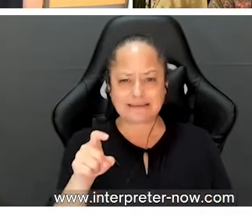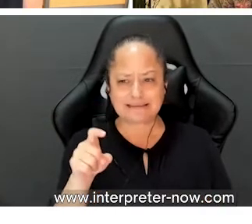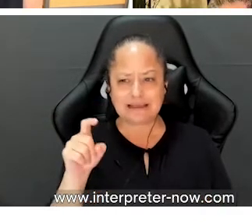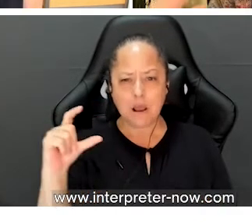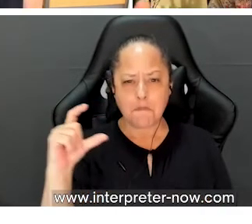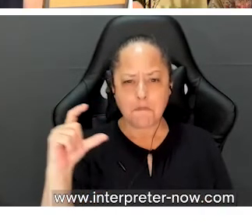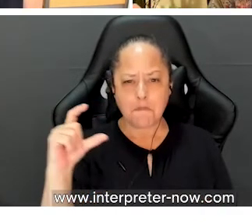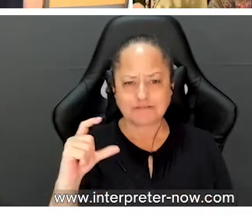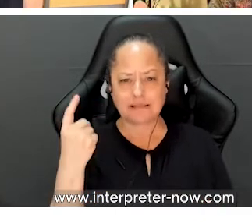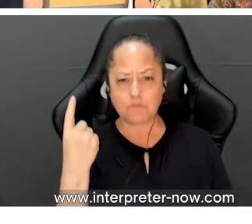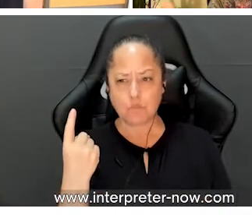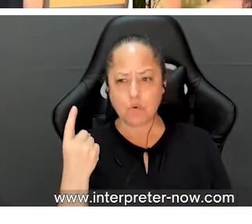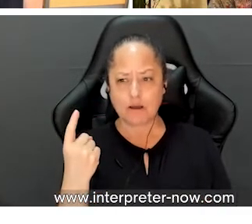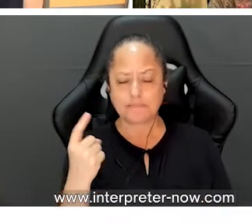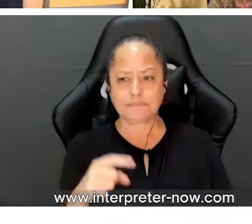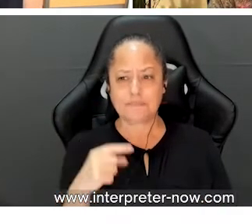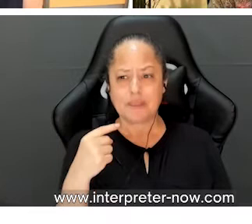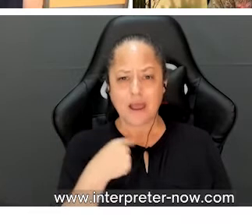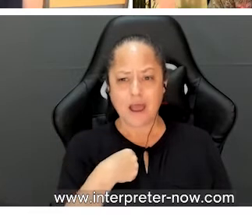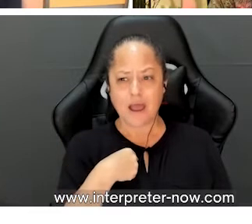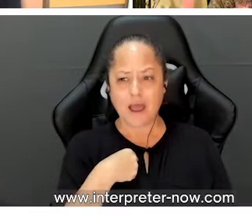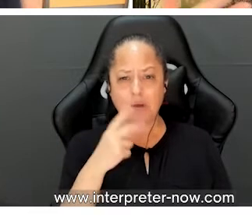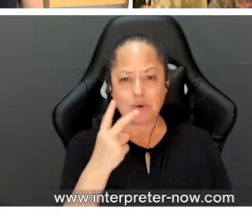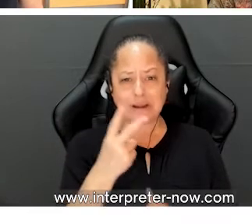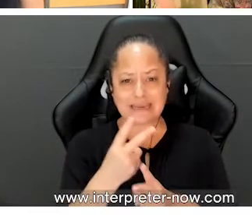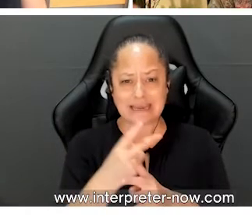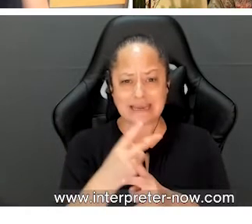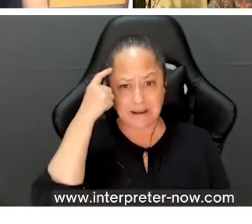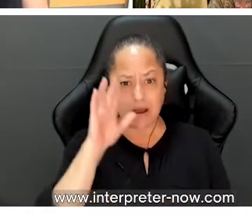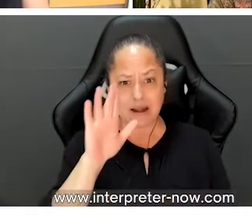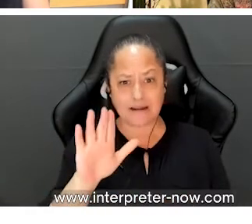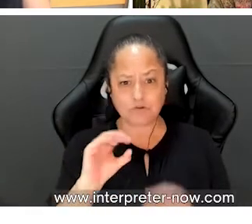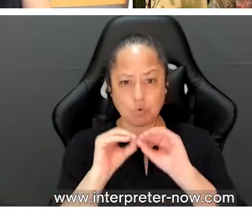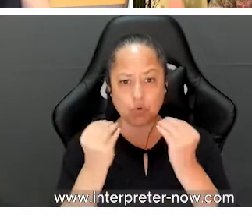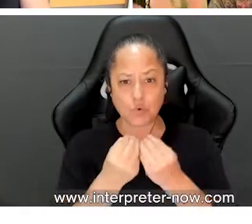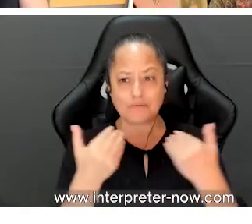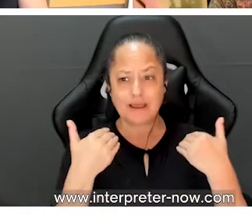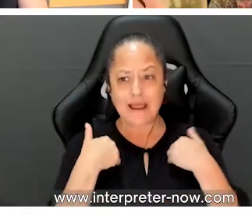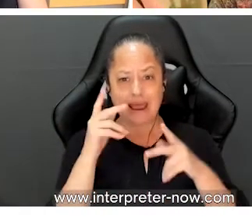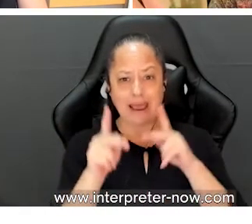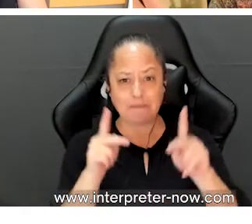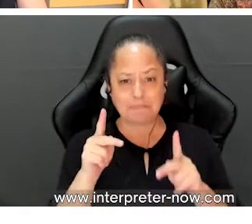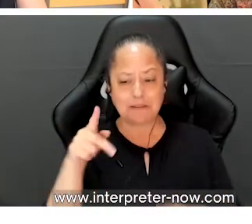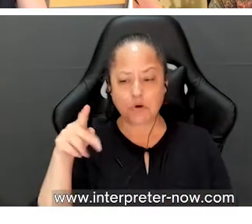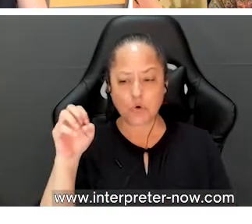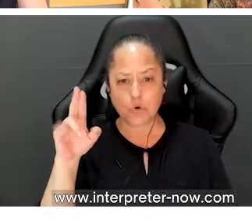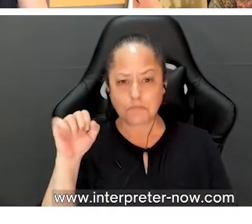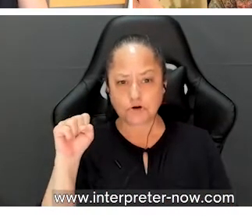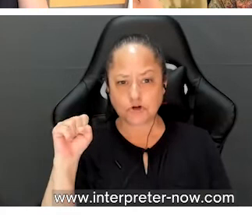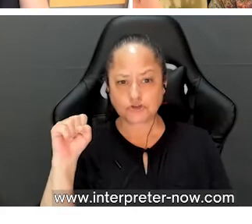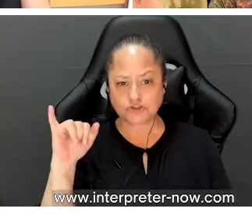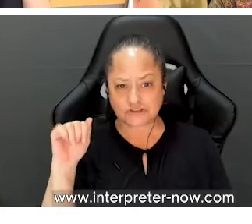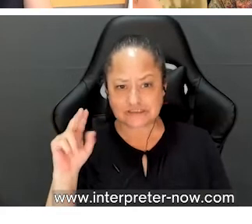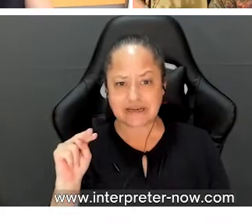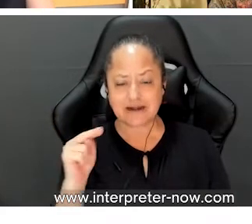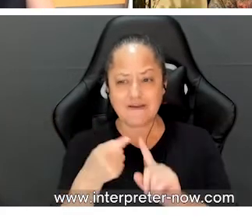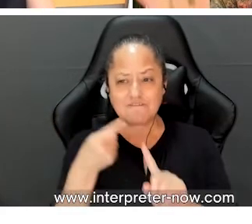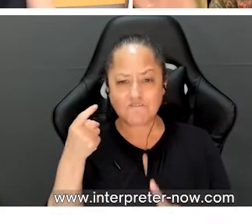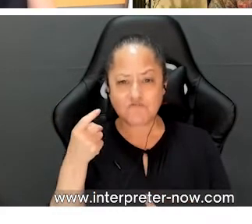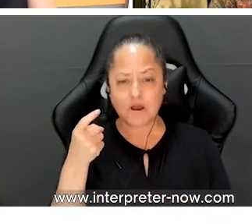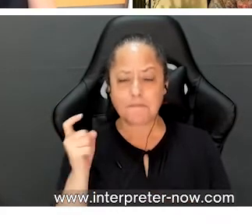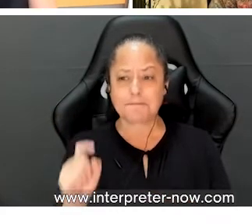I will keep in mind if your organization has folks who are Persian or from ethnic minorities